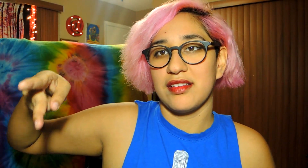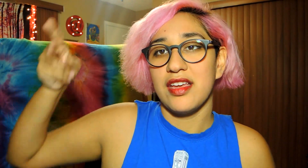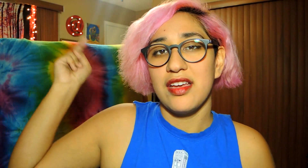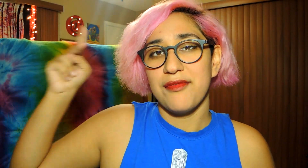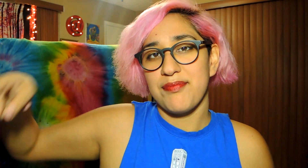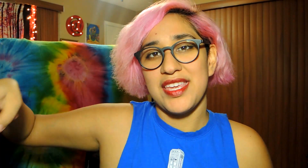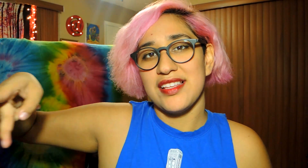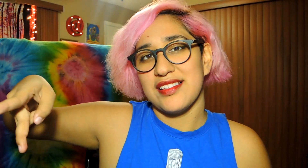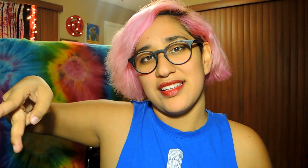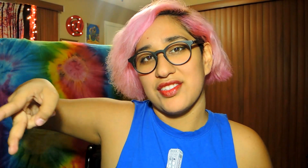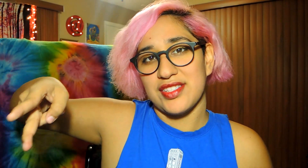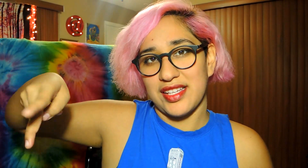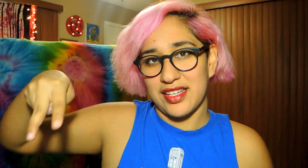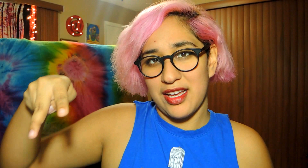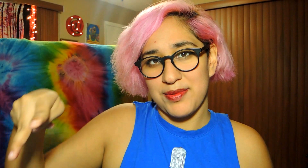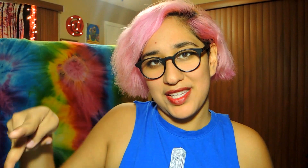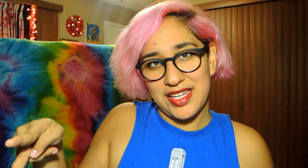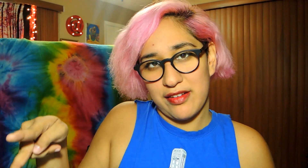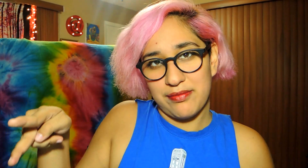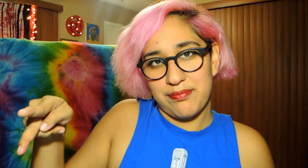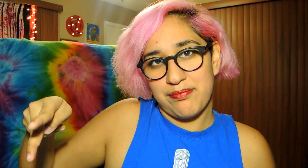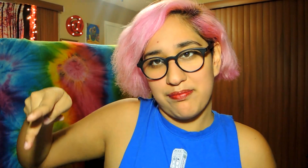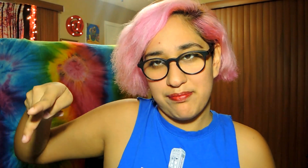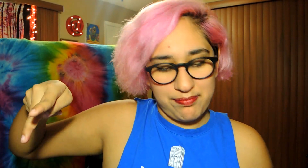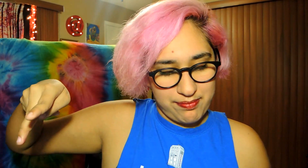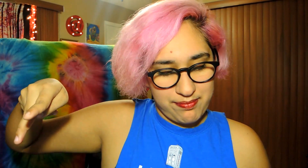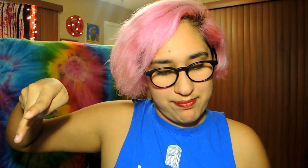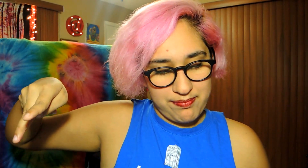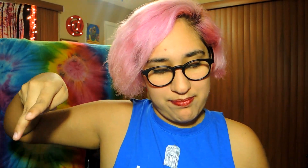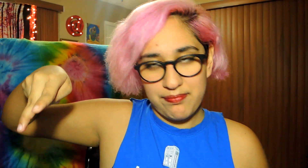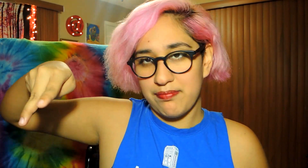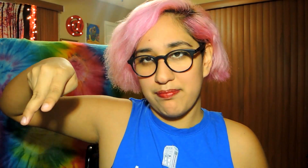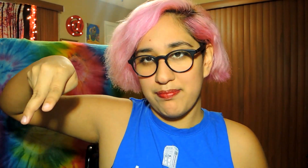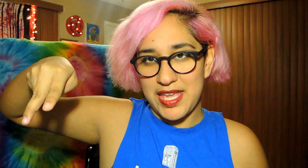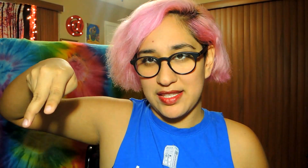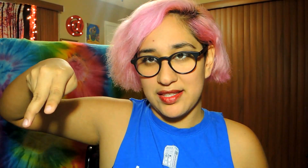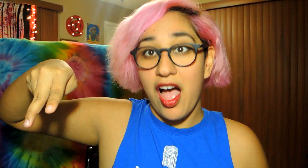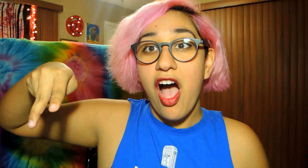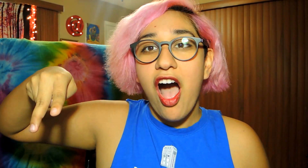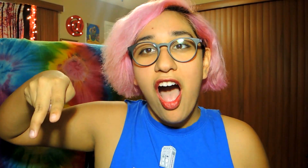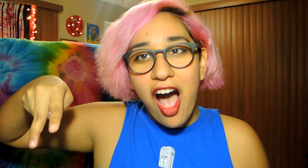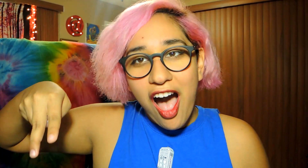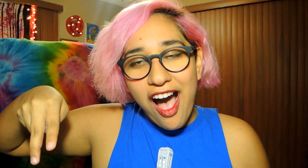"P" is like, just like, an upside down peace sign [GASP]